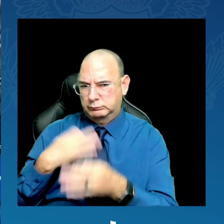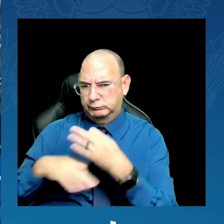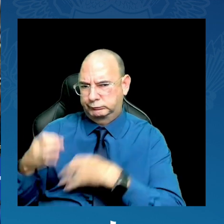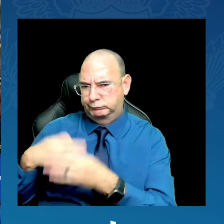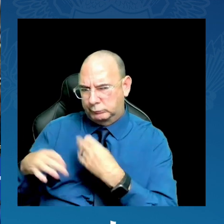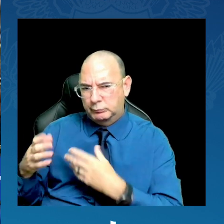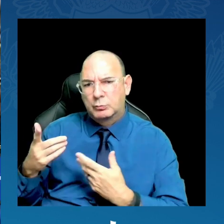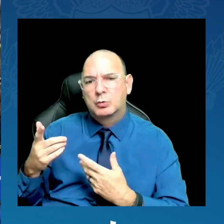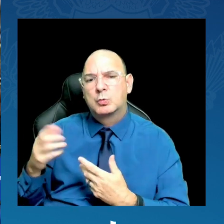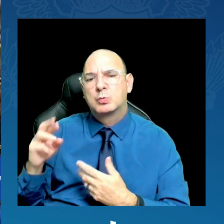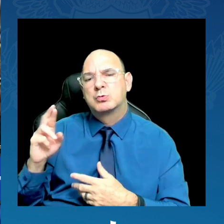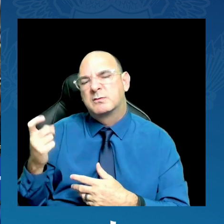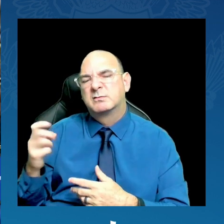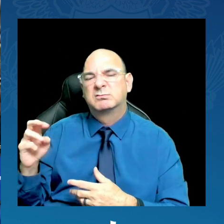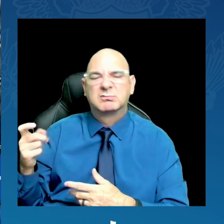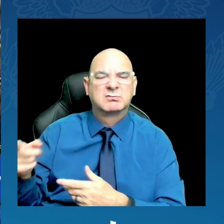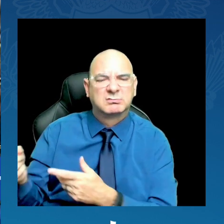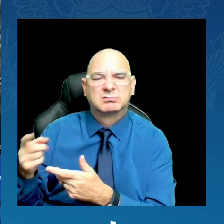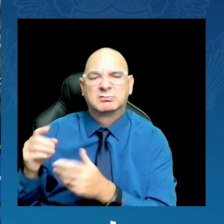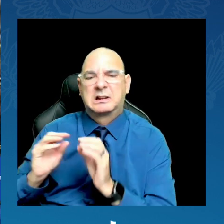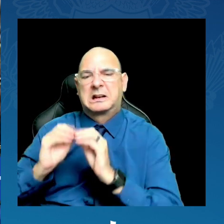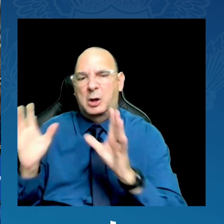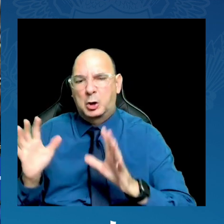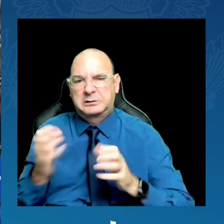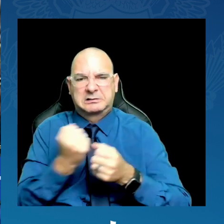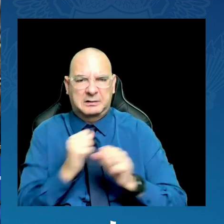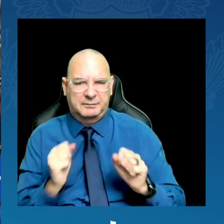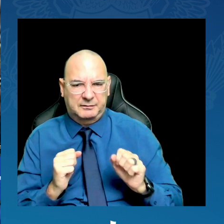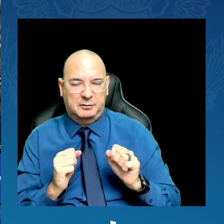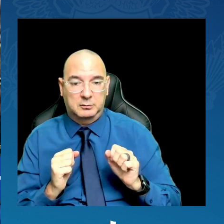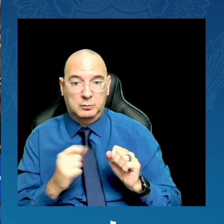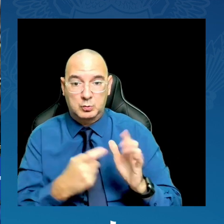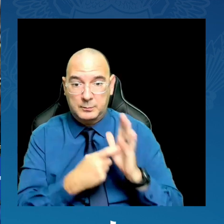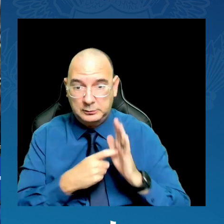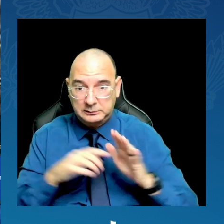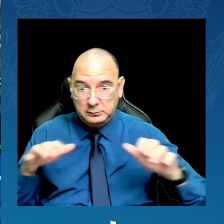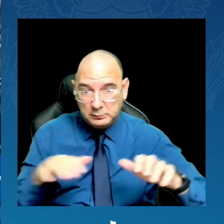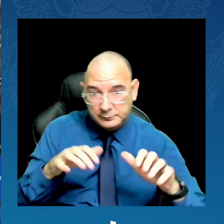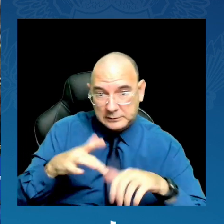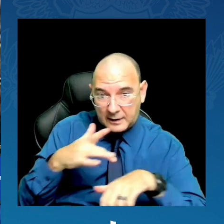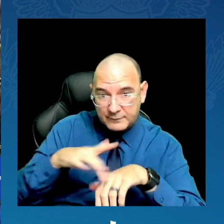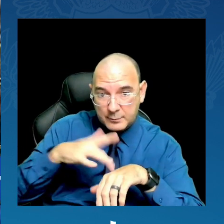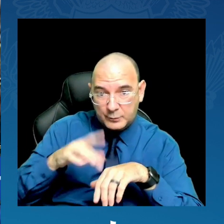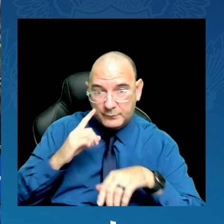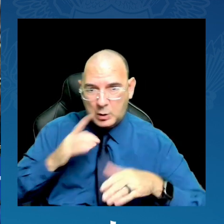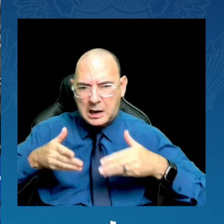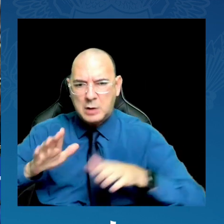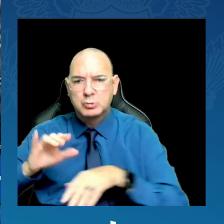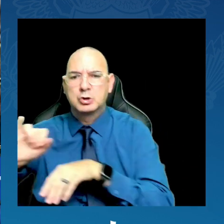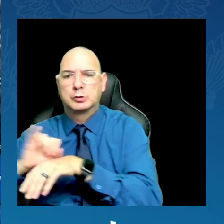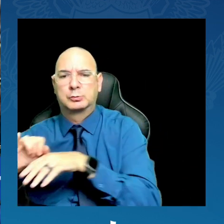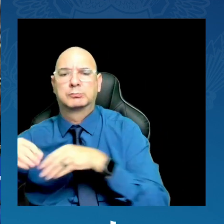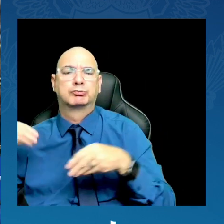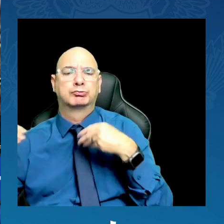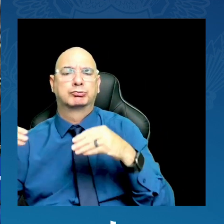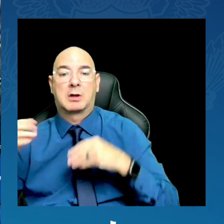based requirements that we believe will allow industry flexibility and innovation. And it allowed for a single license to cover multiple